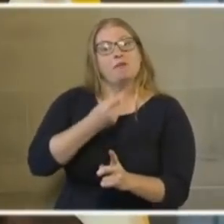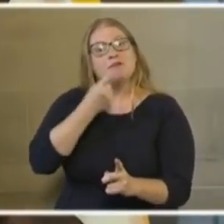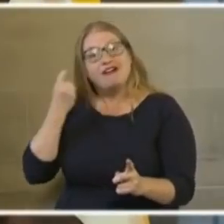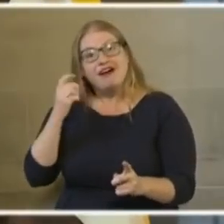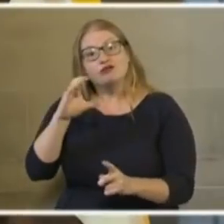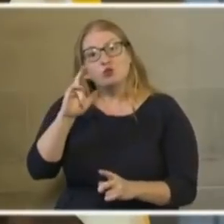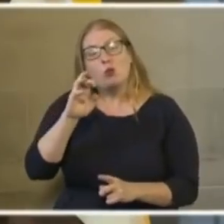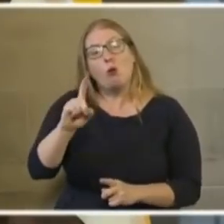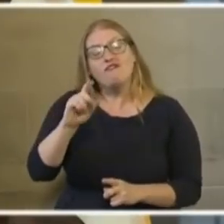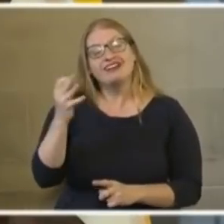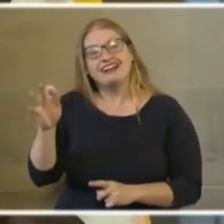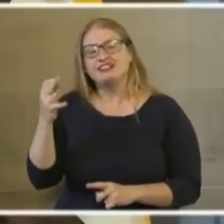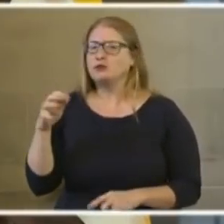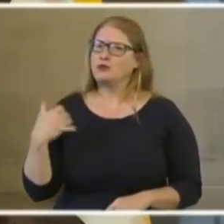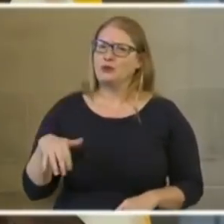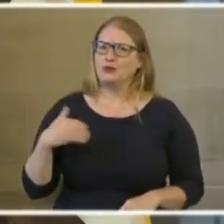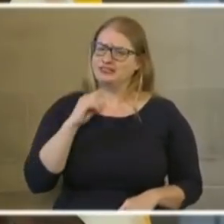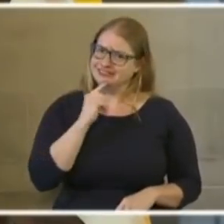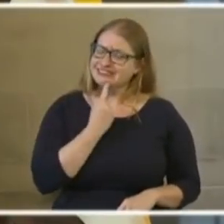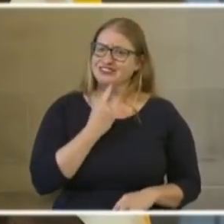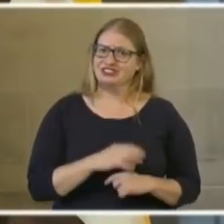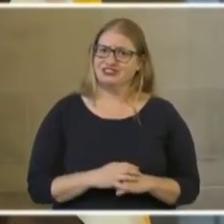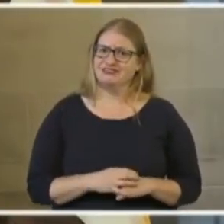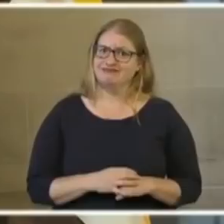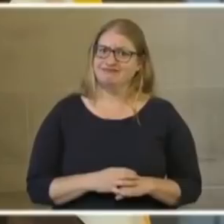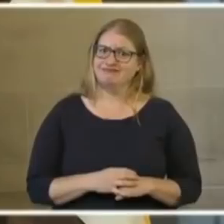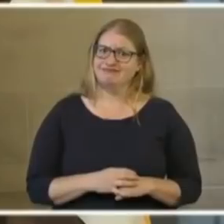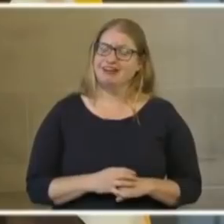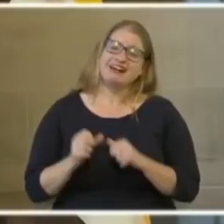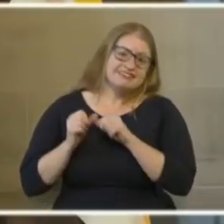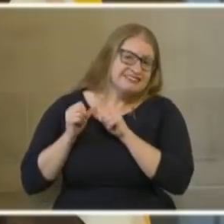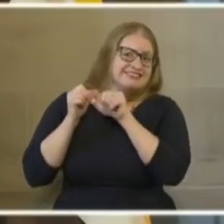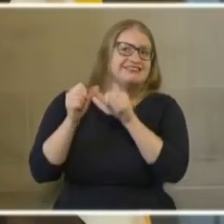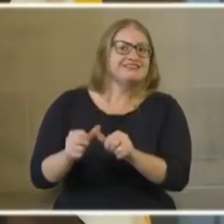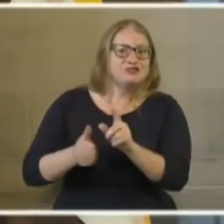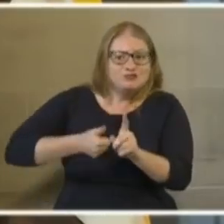THE PSYCHOLOGICAL PHYSICAL AND ECONOMIC TOLL BROUGHT BY THE